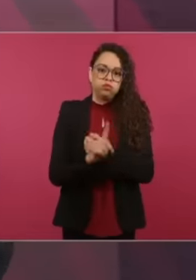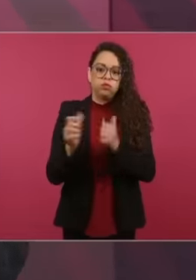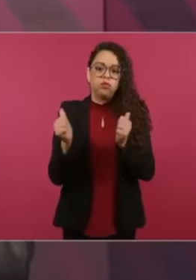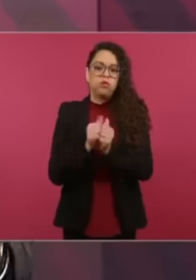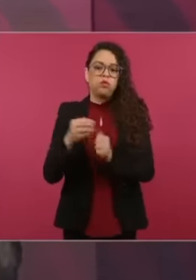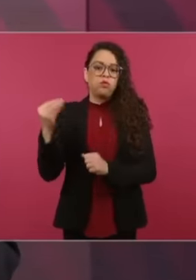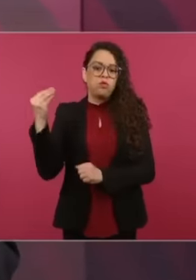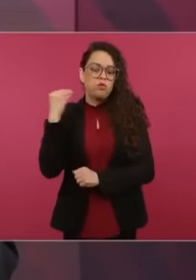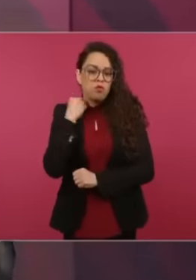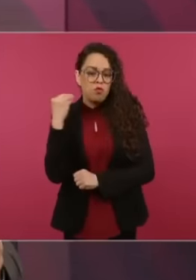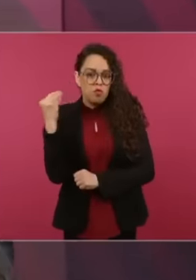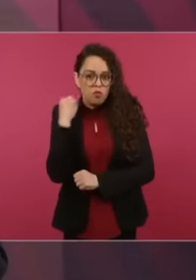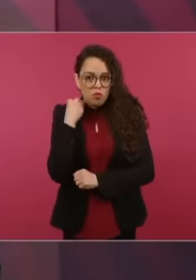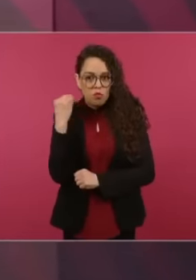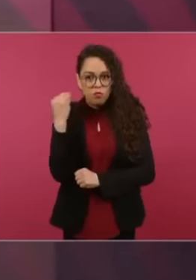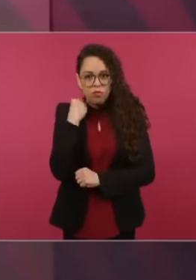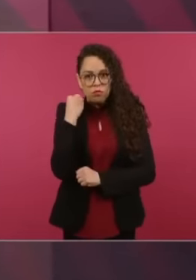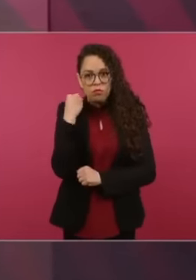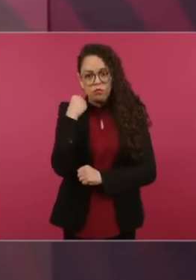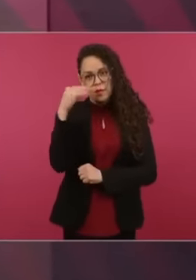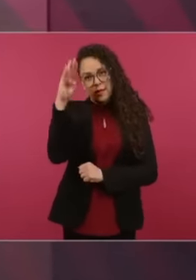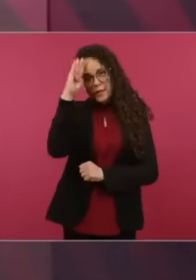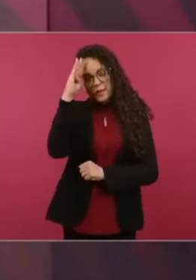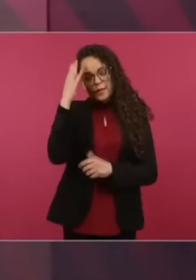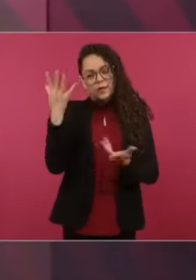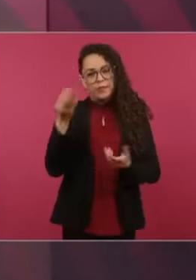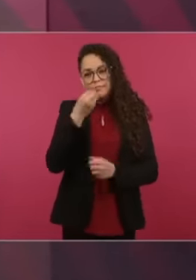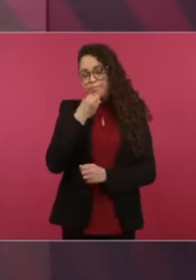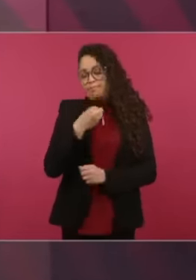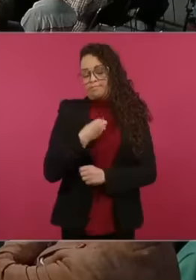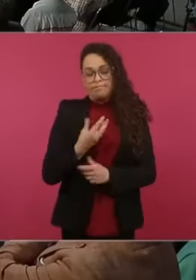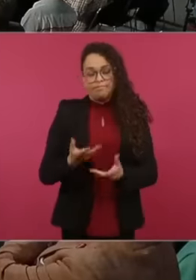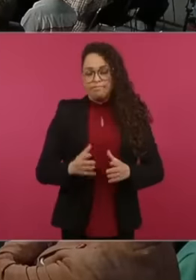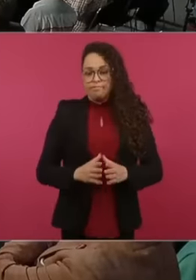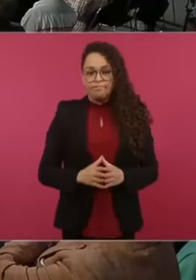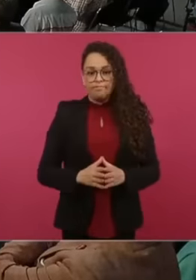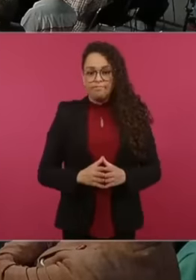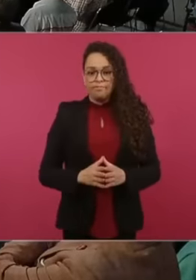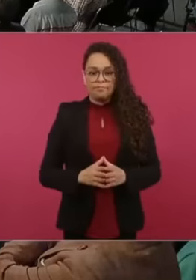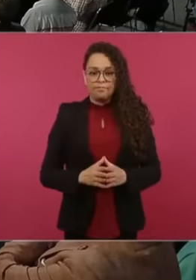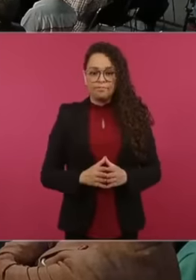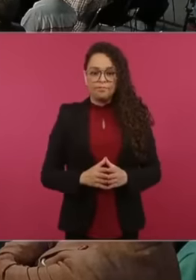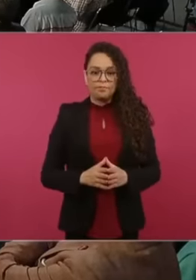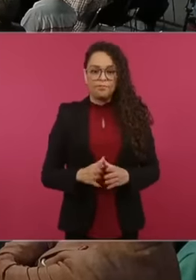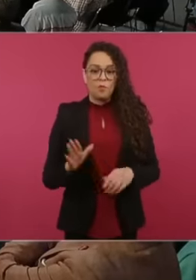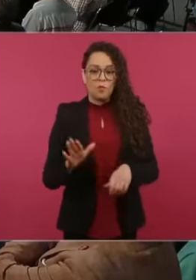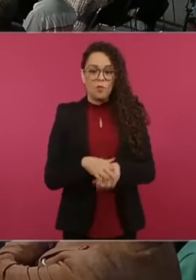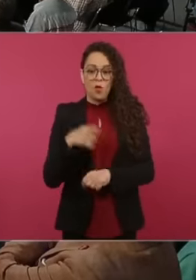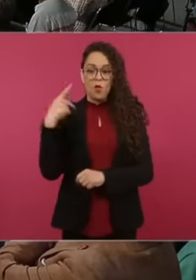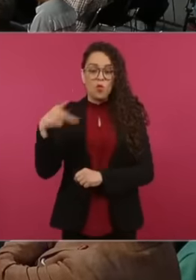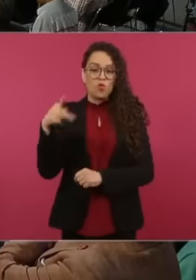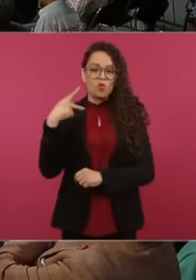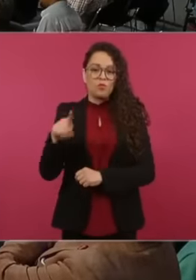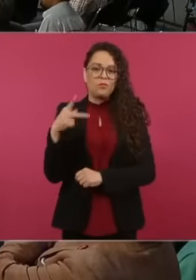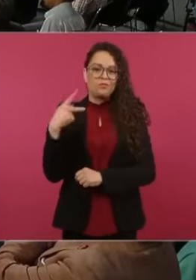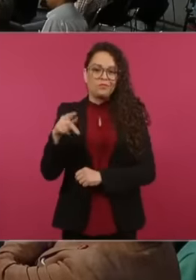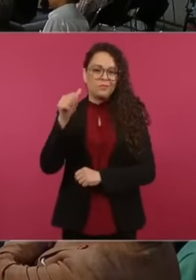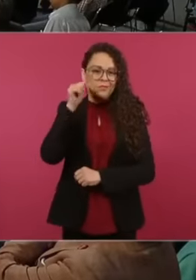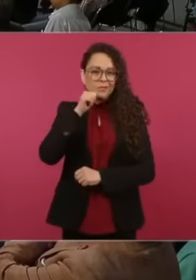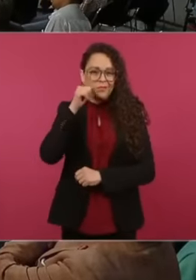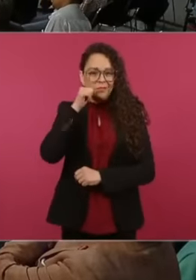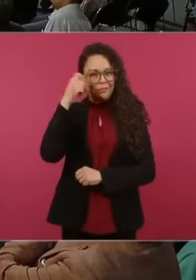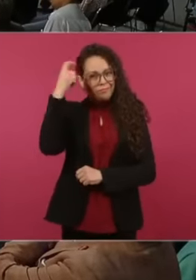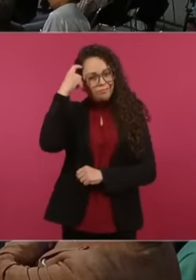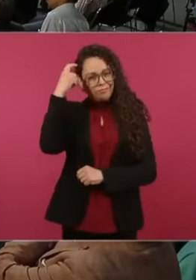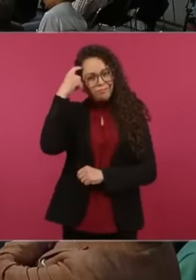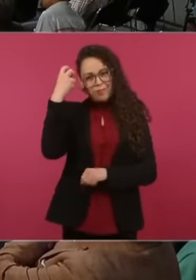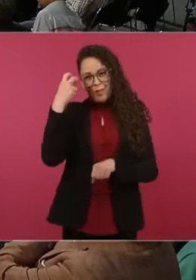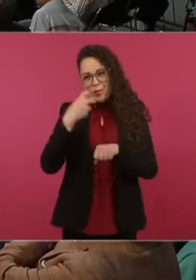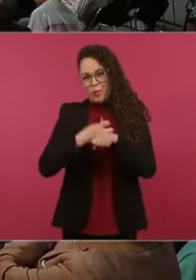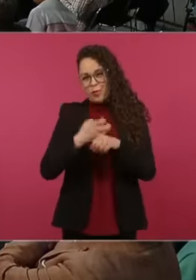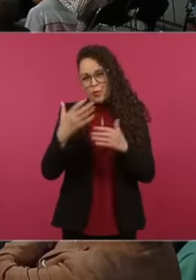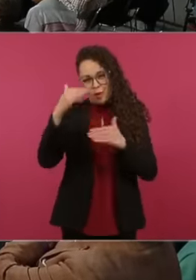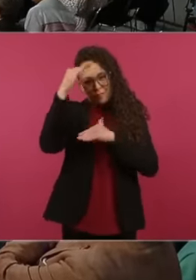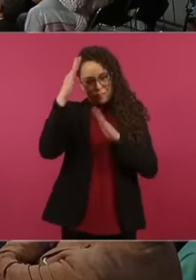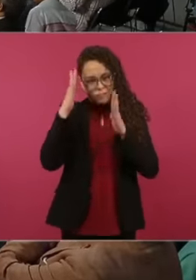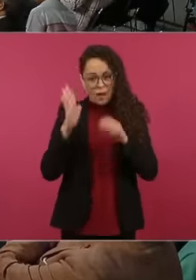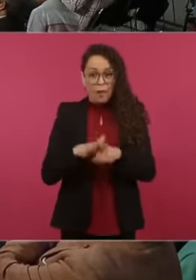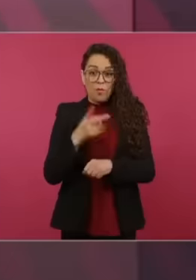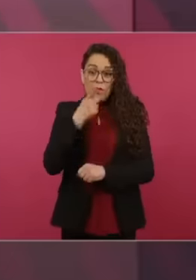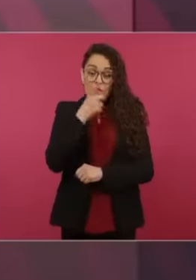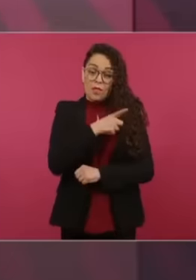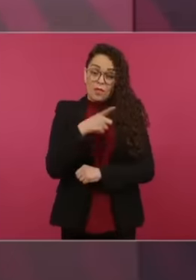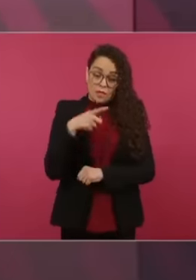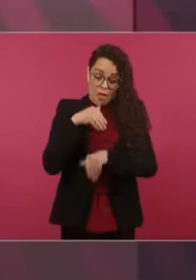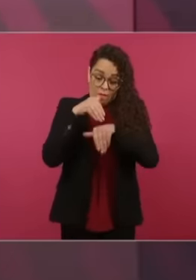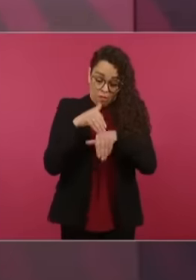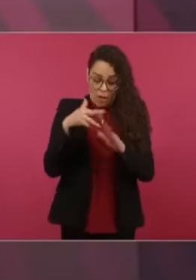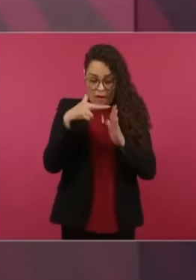orthodox and who always talk about due process. How come